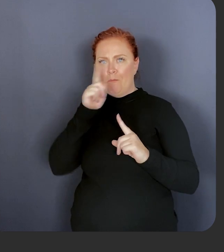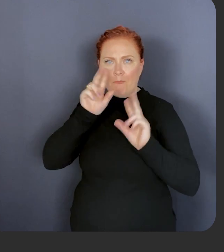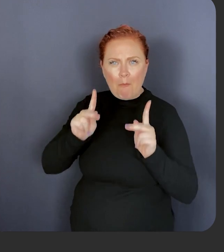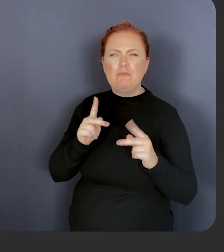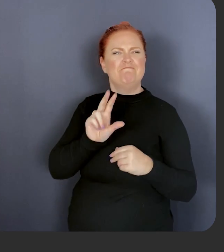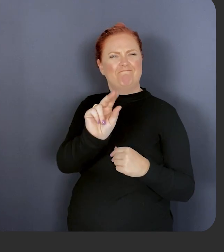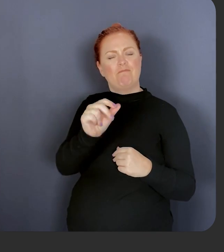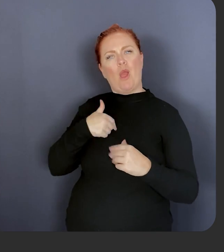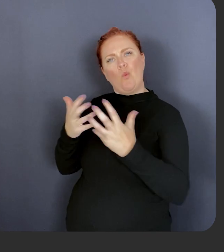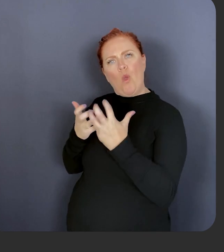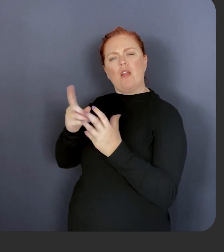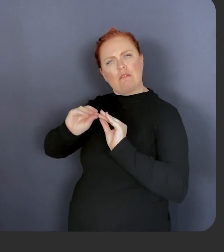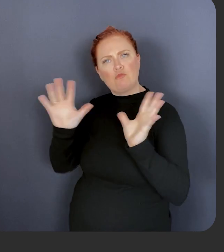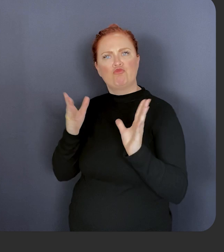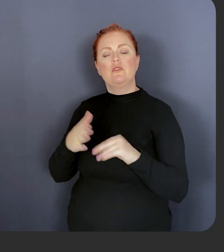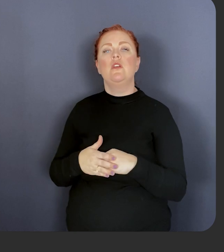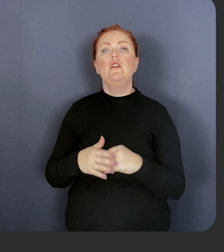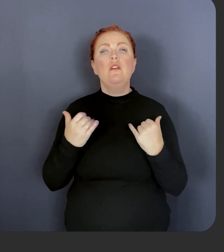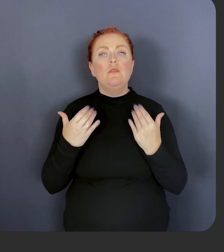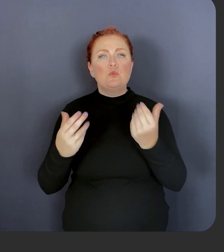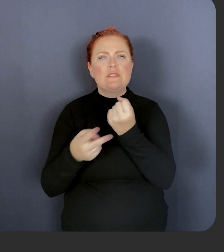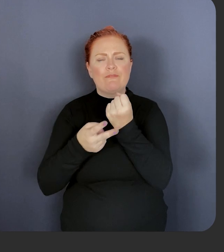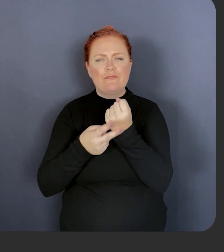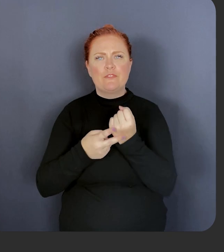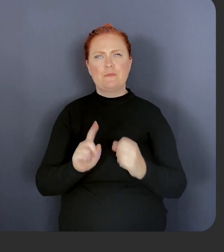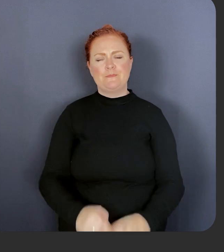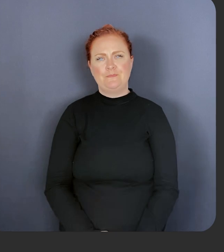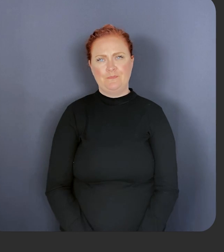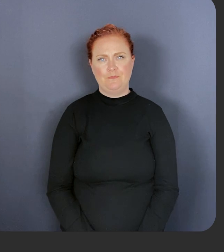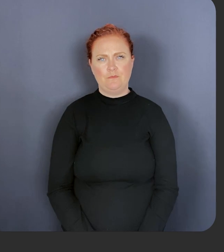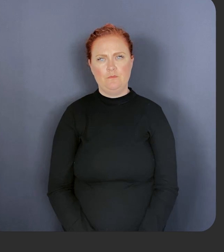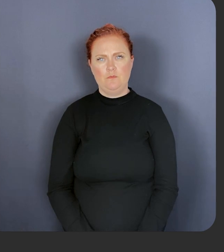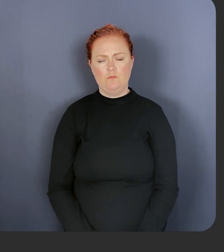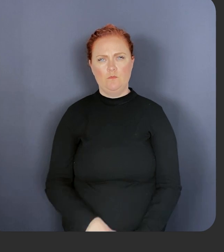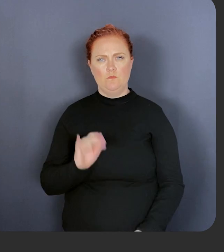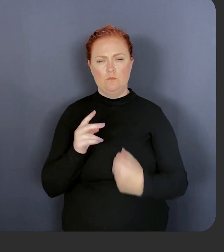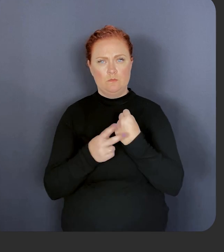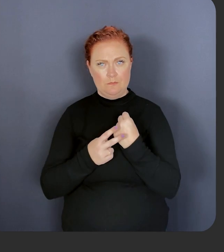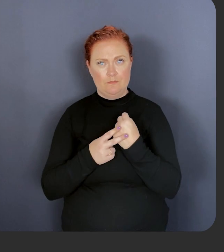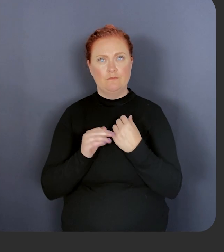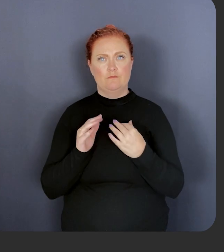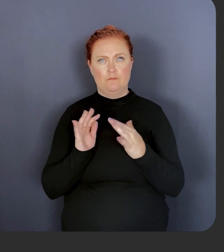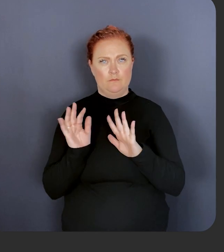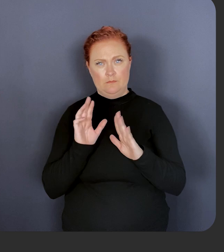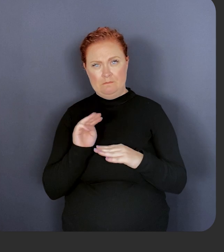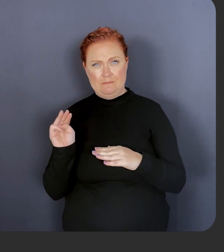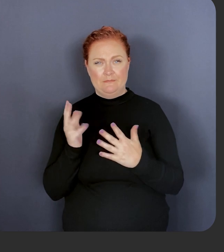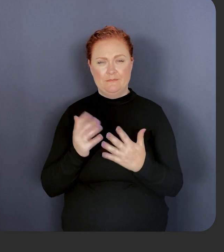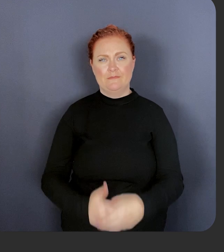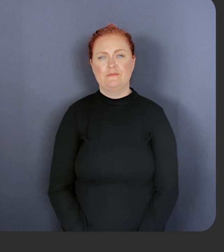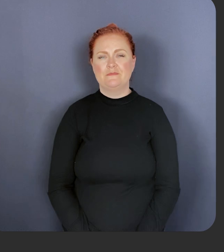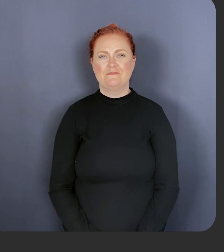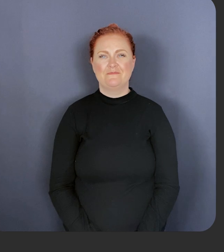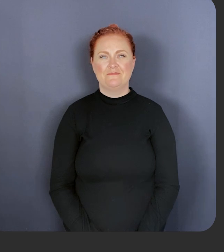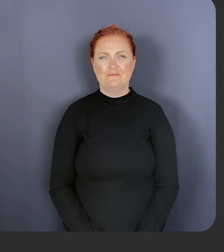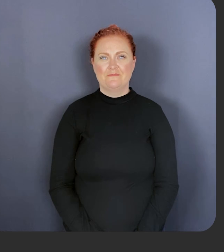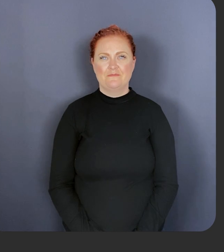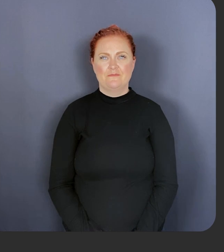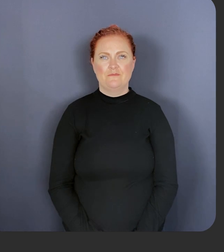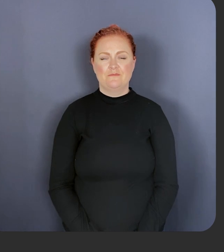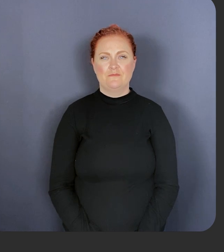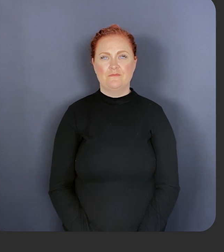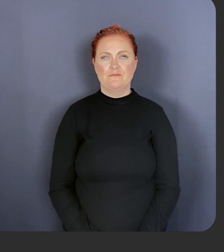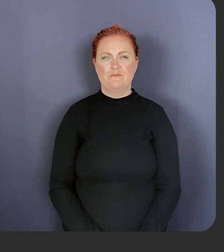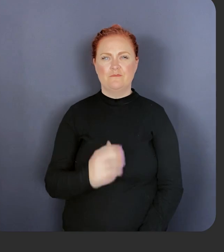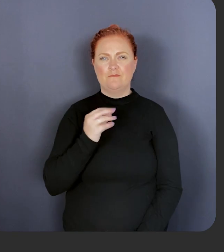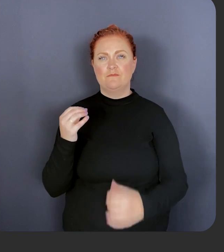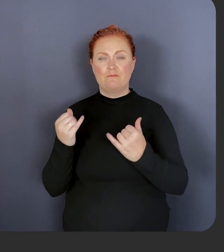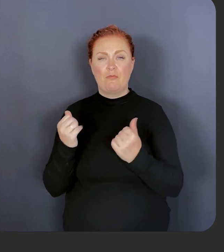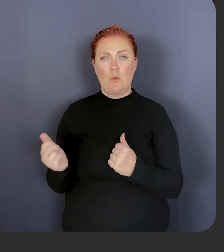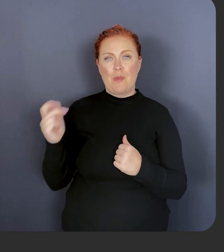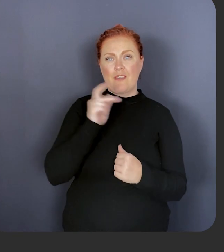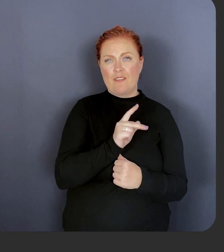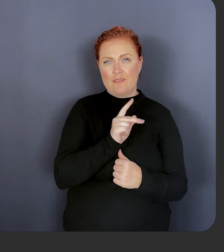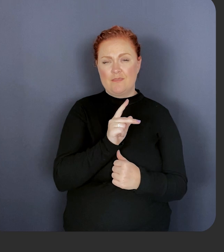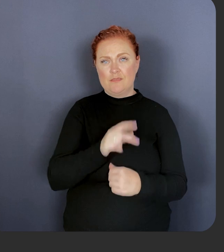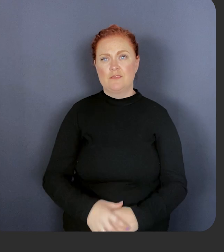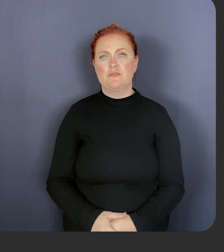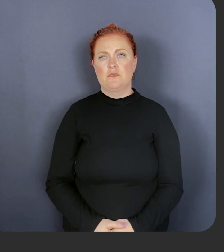So if I save this, and I save this, and I go back,